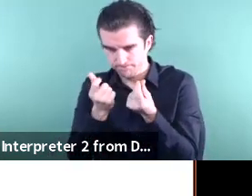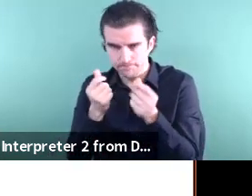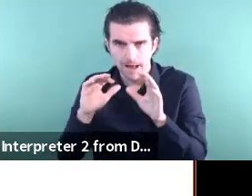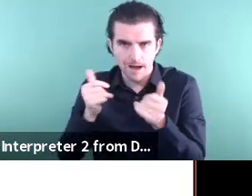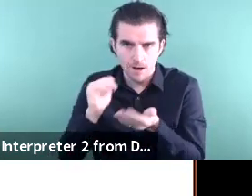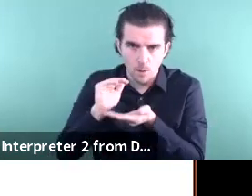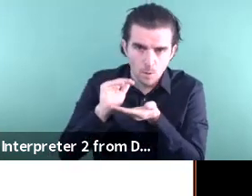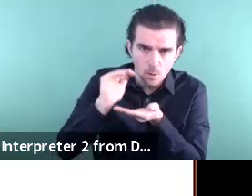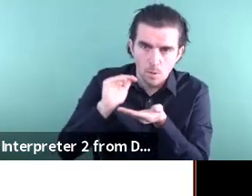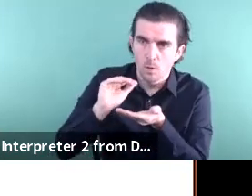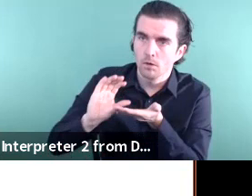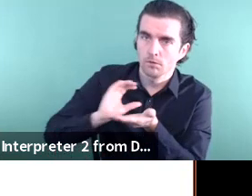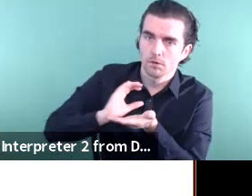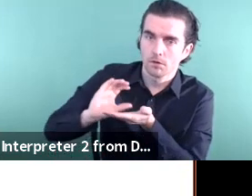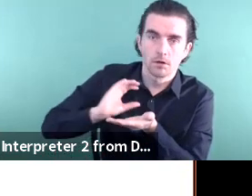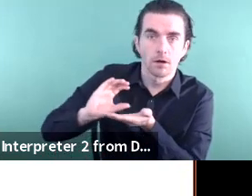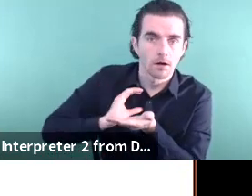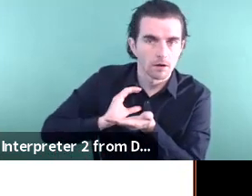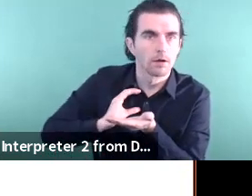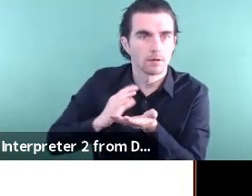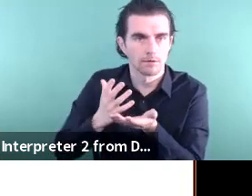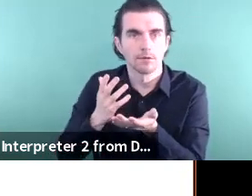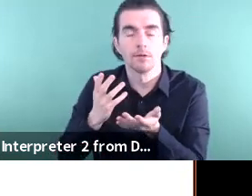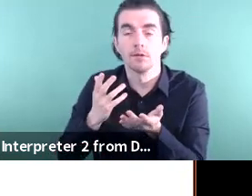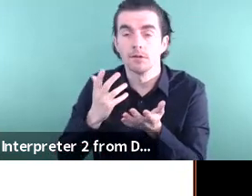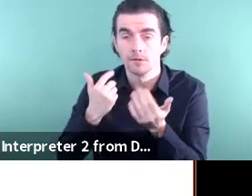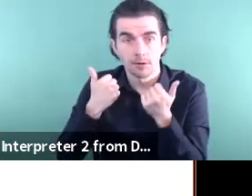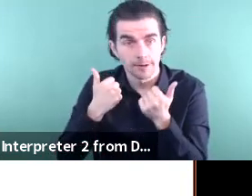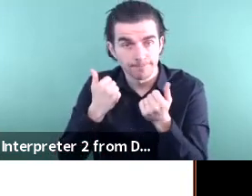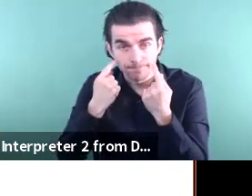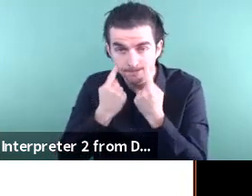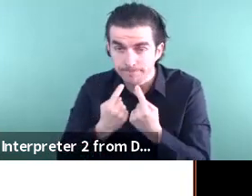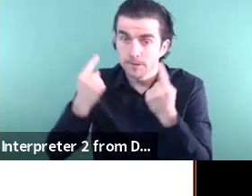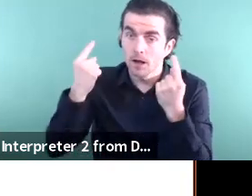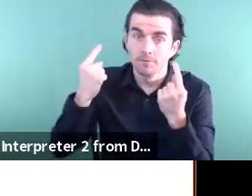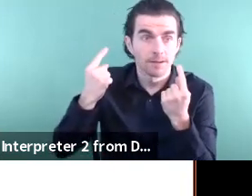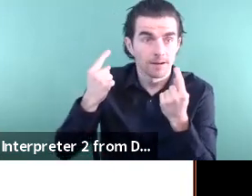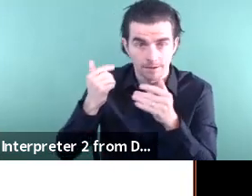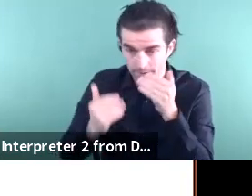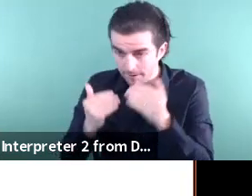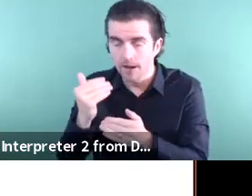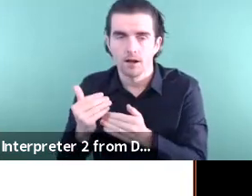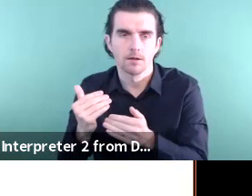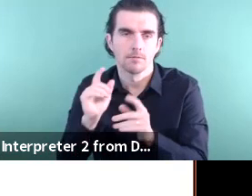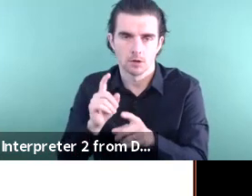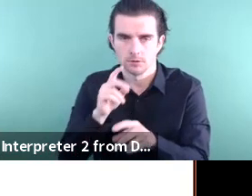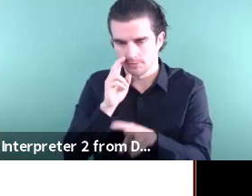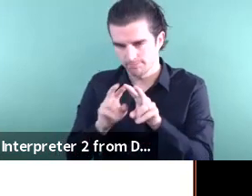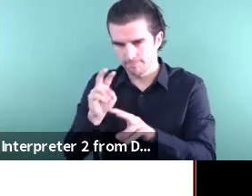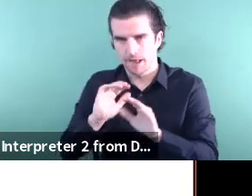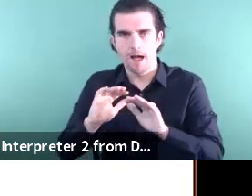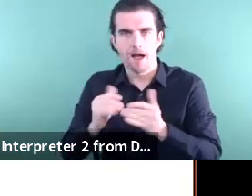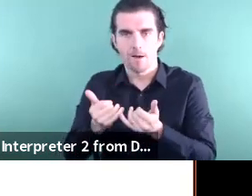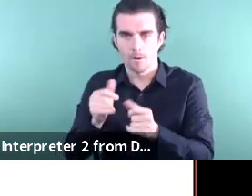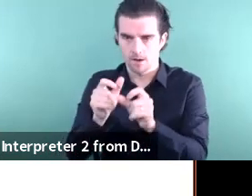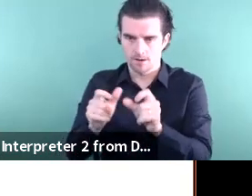And does this using household surveys and looking at the correlation between welfare and potential